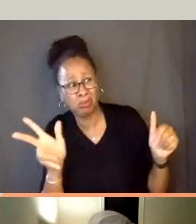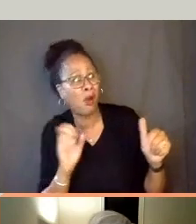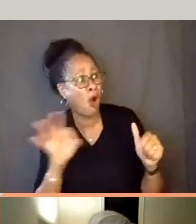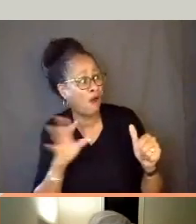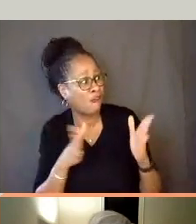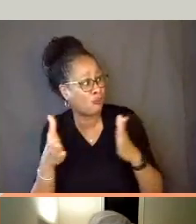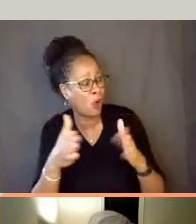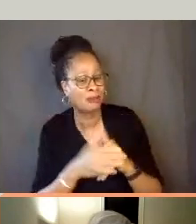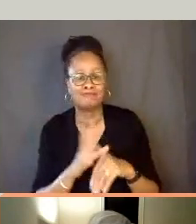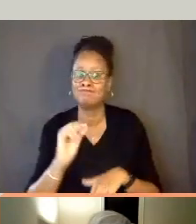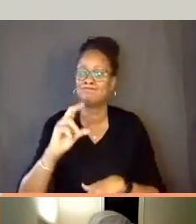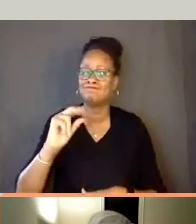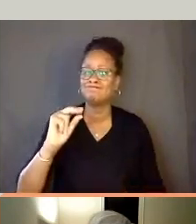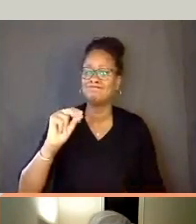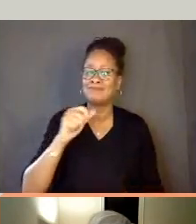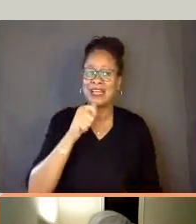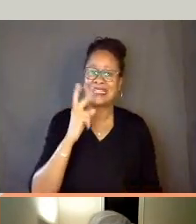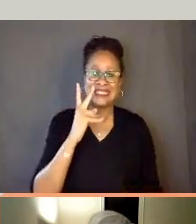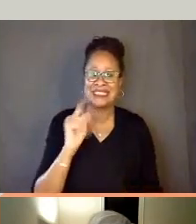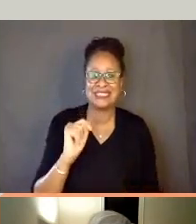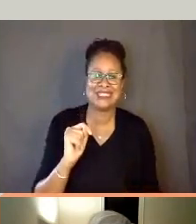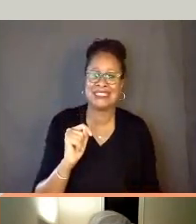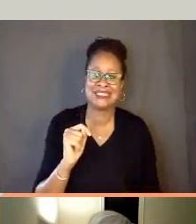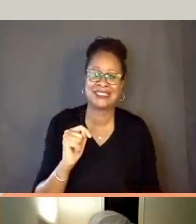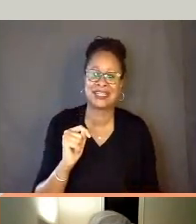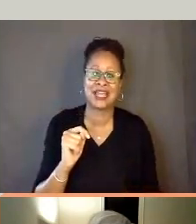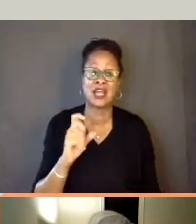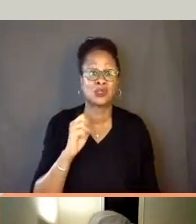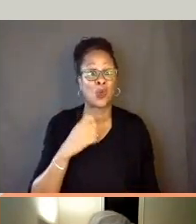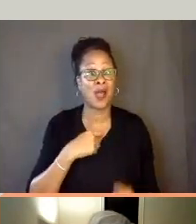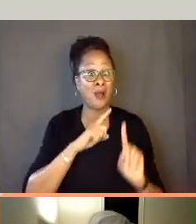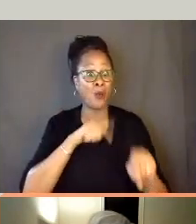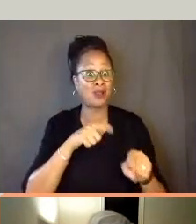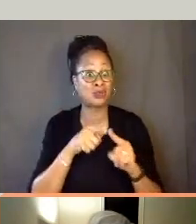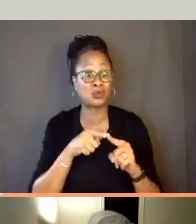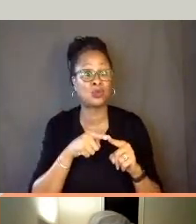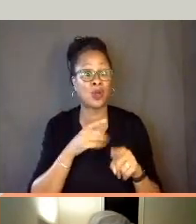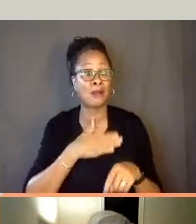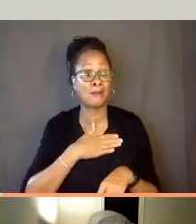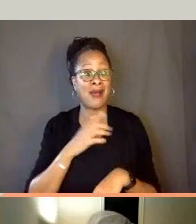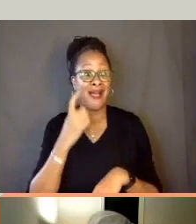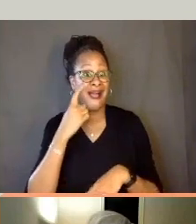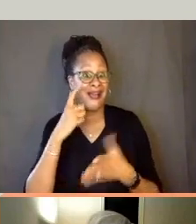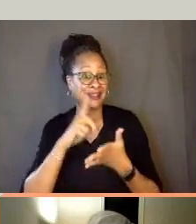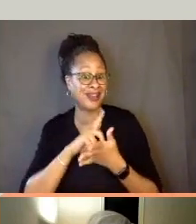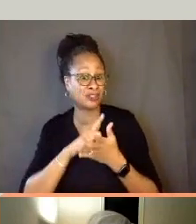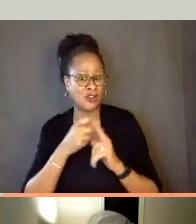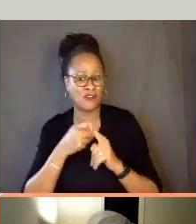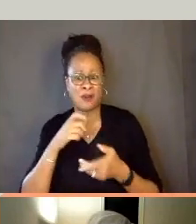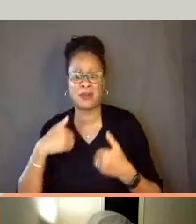And I was, like, no, I really didn't see it. So I went to my optometrist that I had when I was younger.